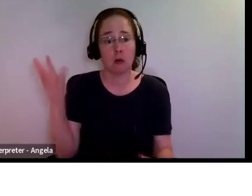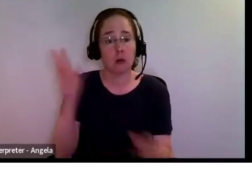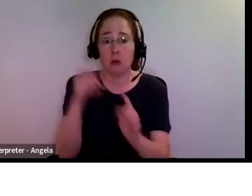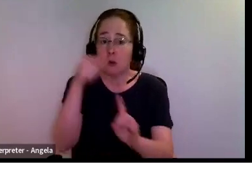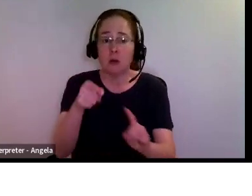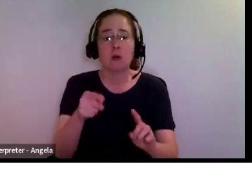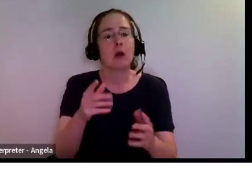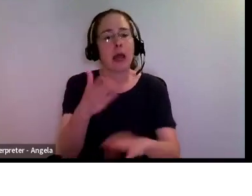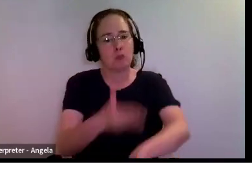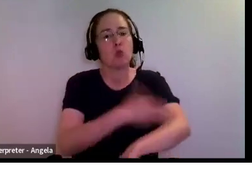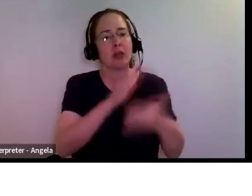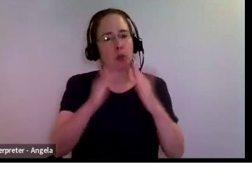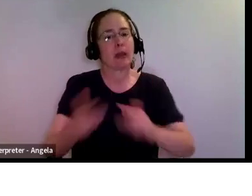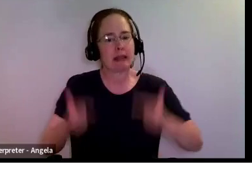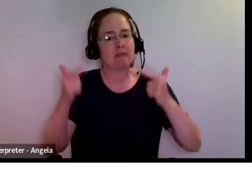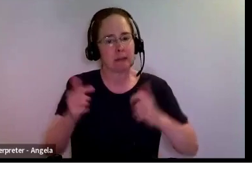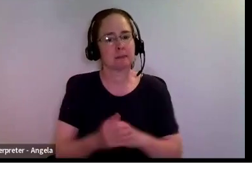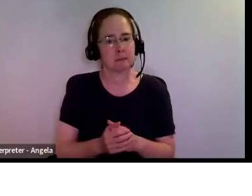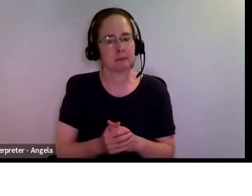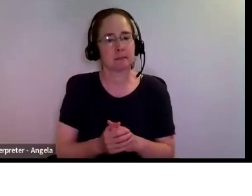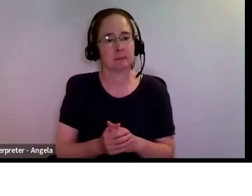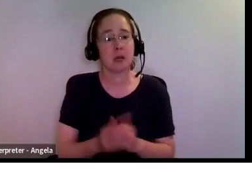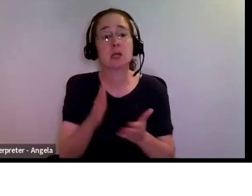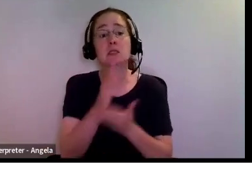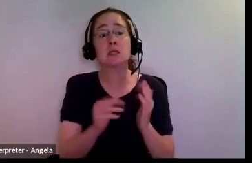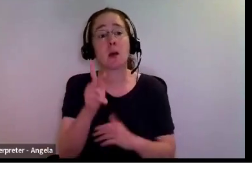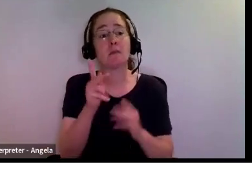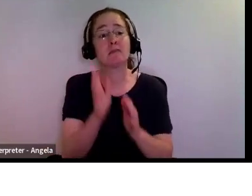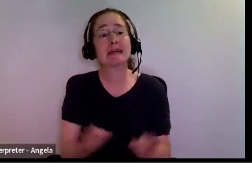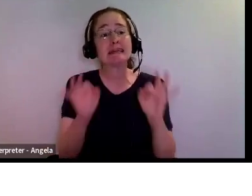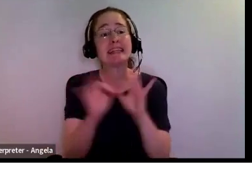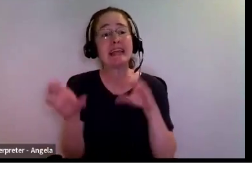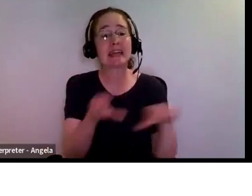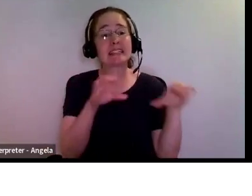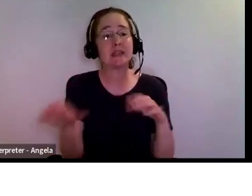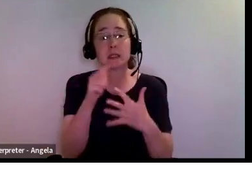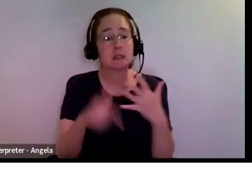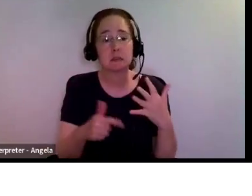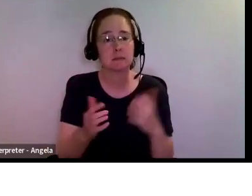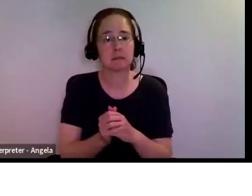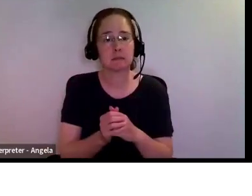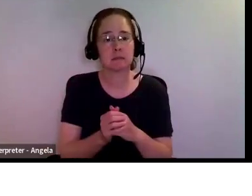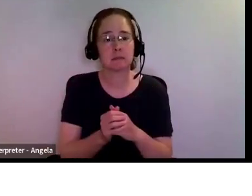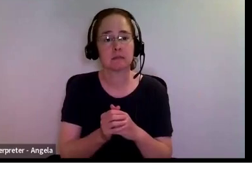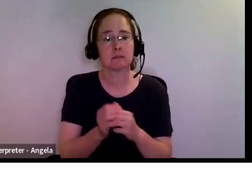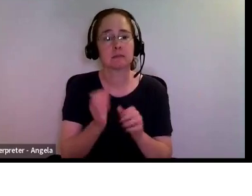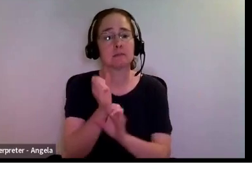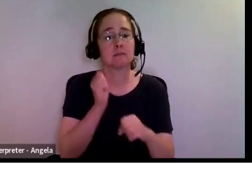living. Some of the key activities that we'll be engaged in are the production of an environmental scan in which